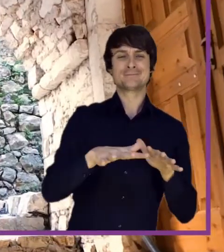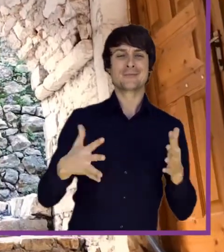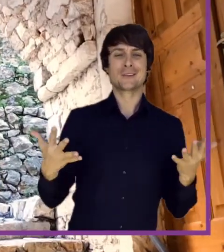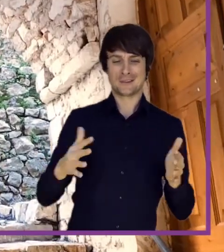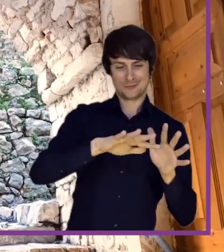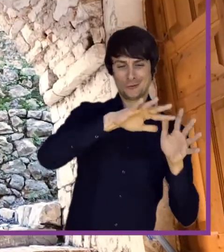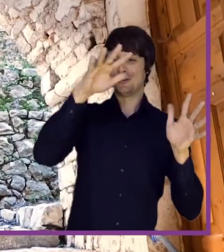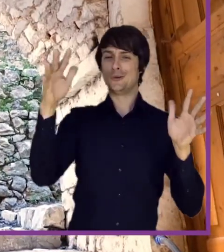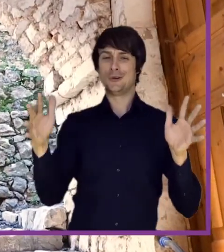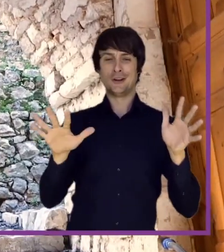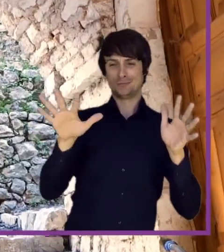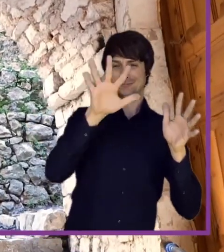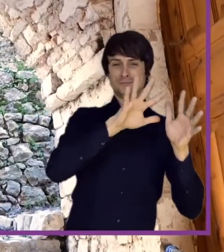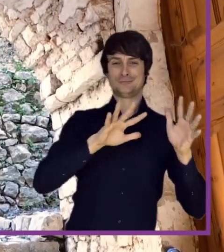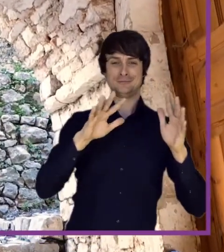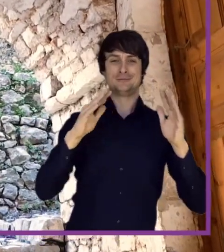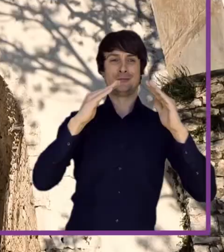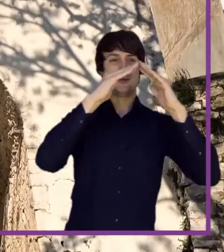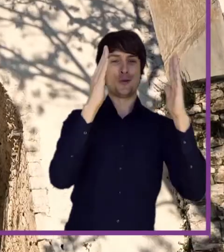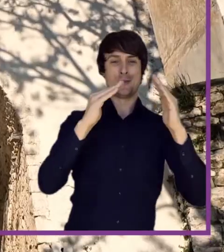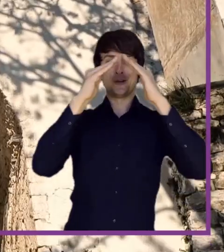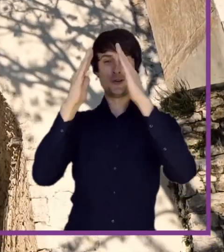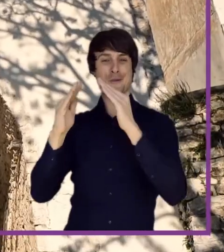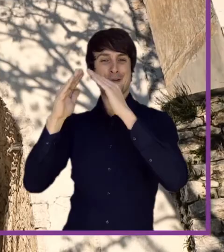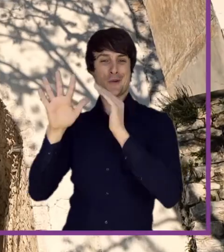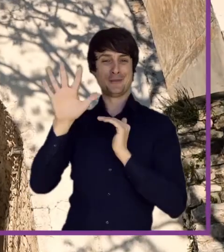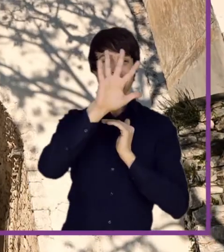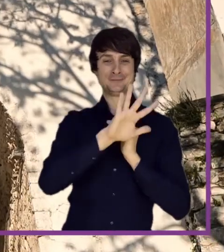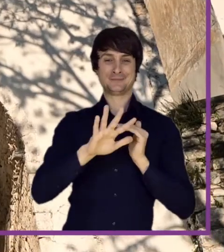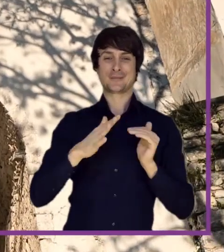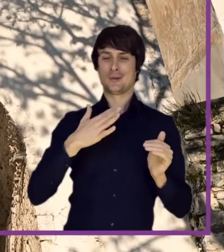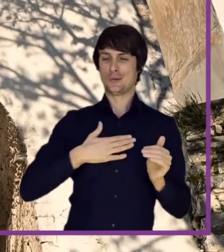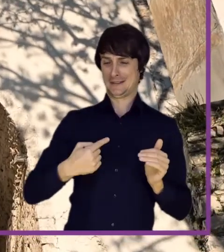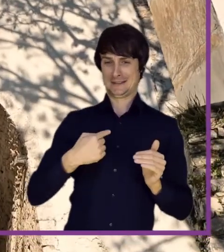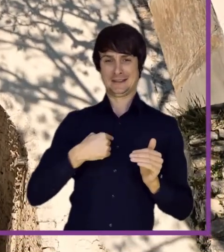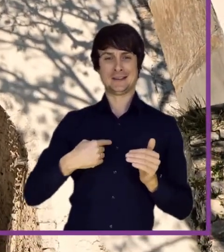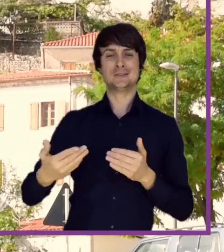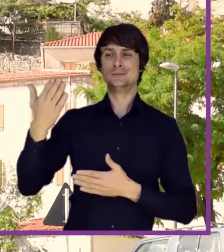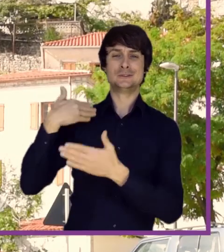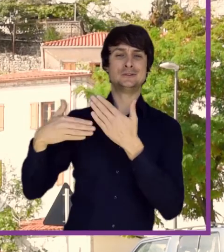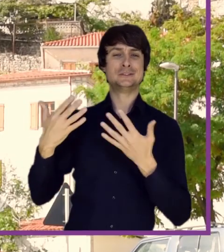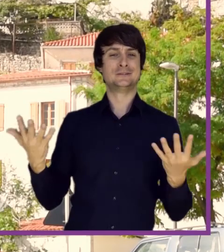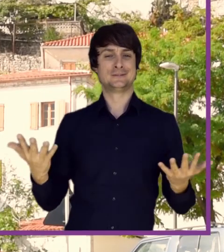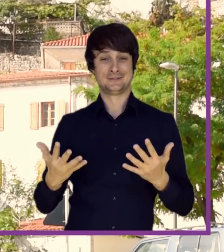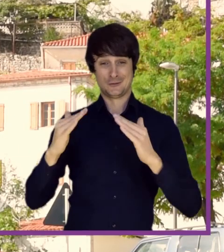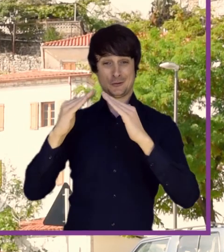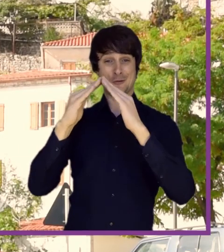village, often even winding under the arches on which the houses stand. [Interview, Mr. Alqivadh Andoni, Vuno village head]